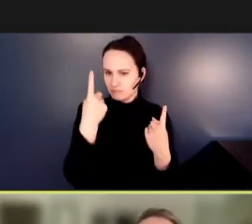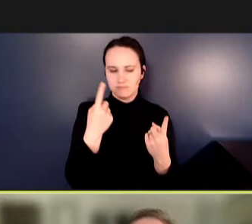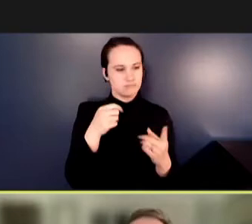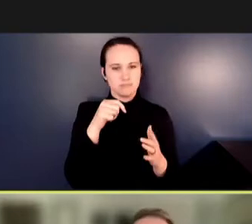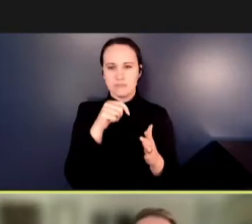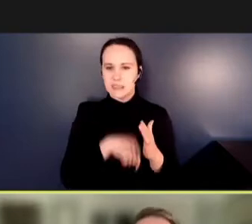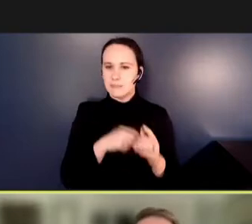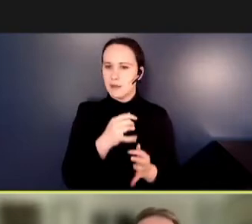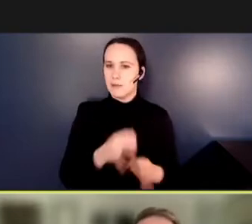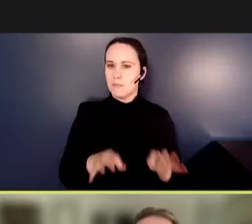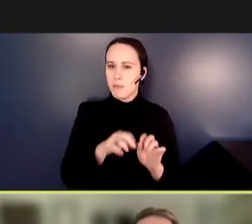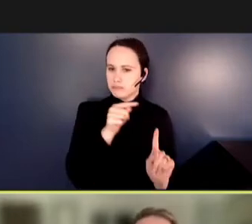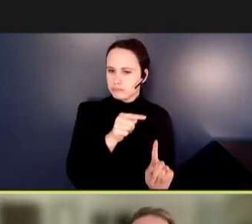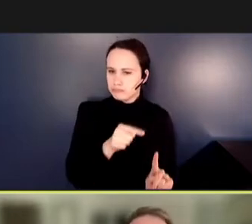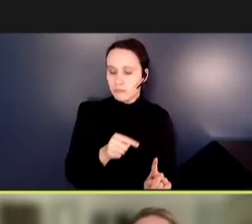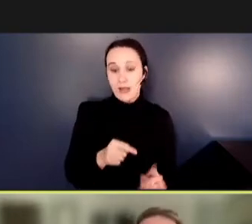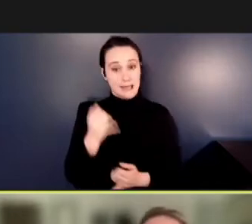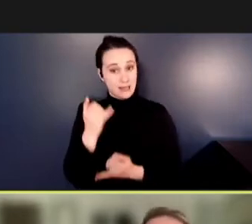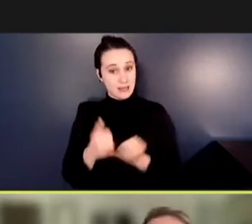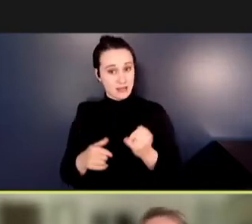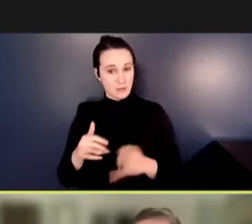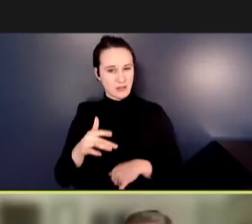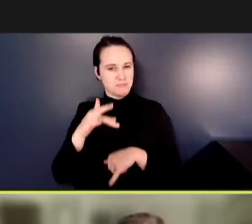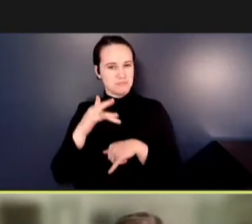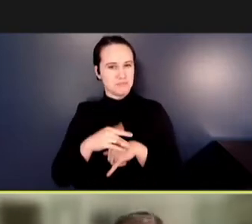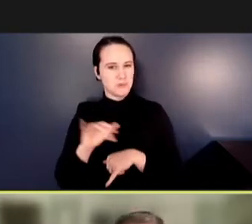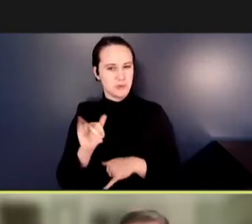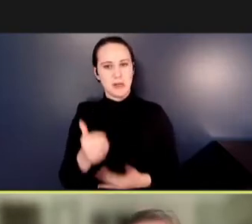biology. And the last thing I'll just highlight here to give you context of,